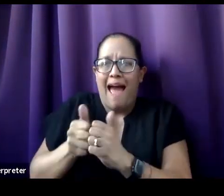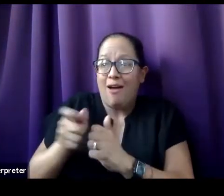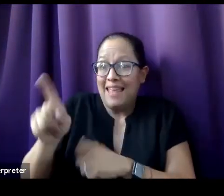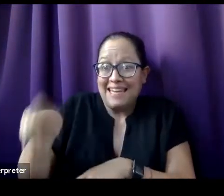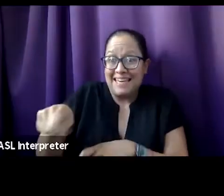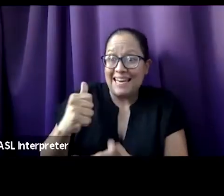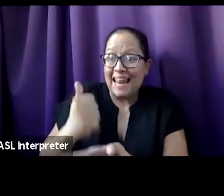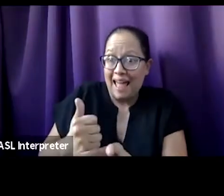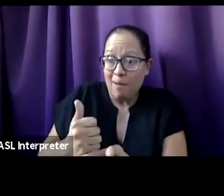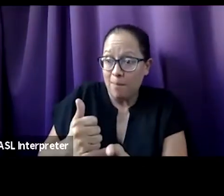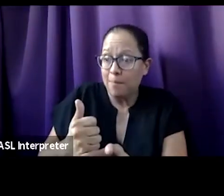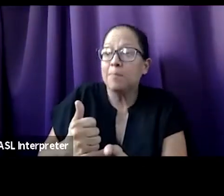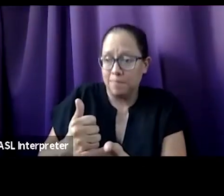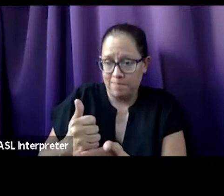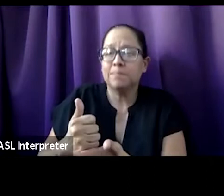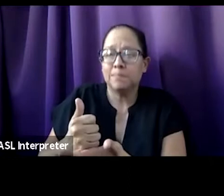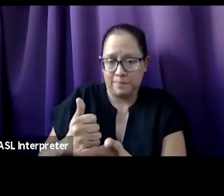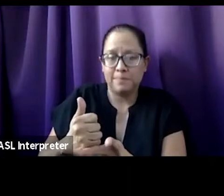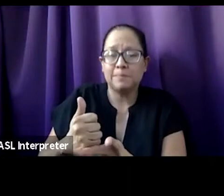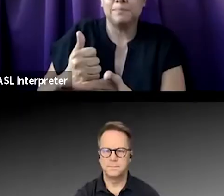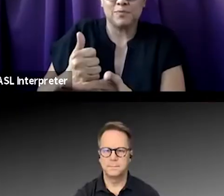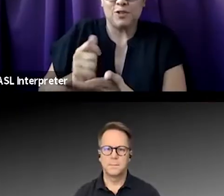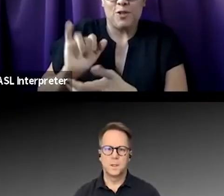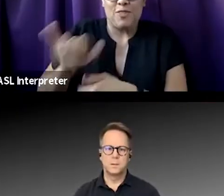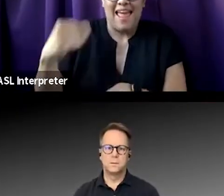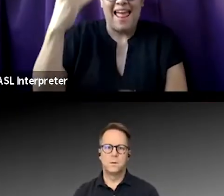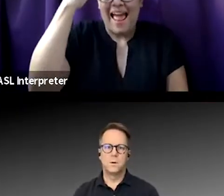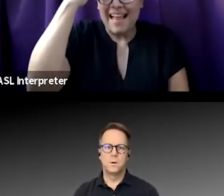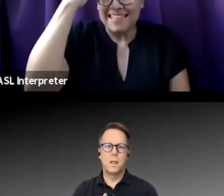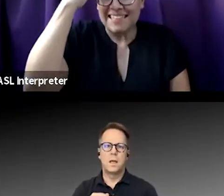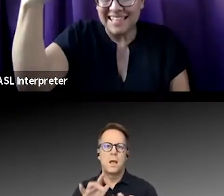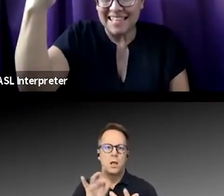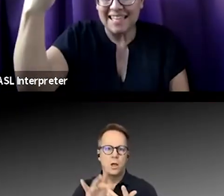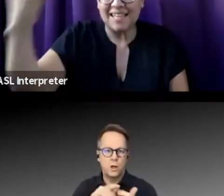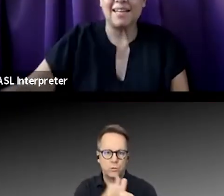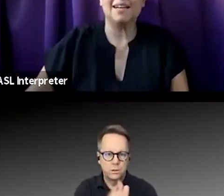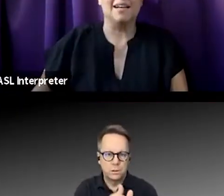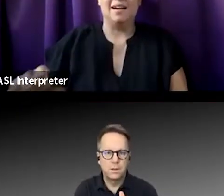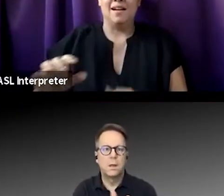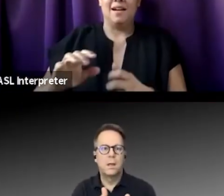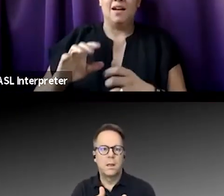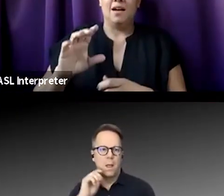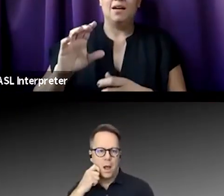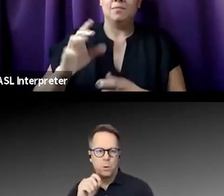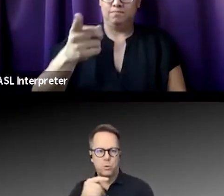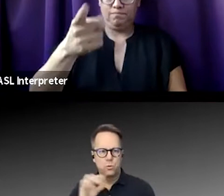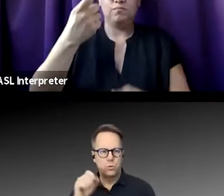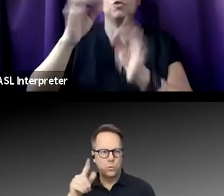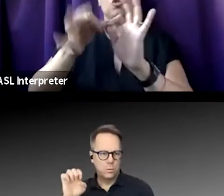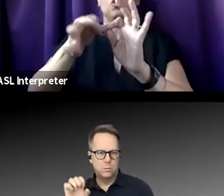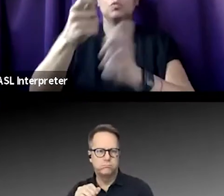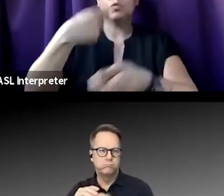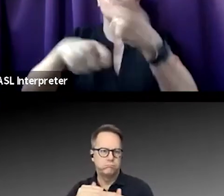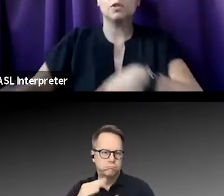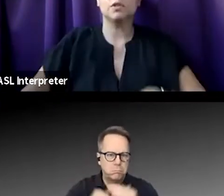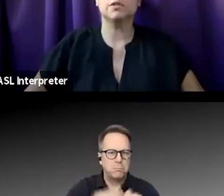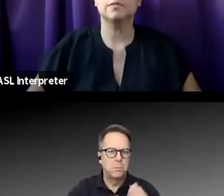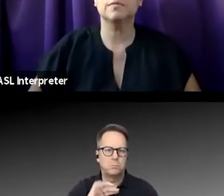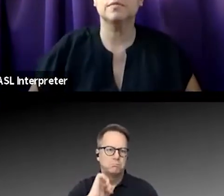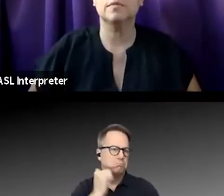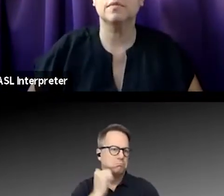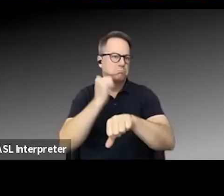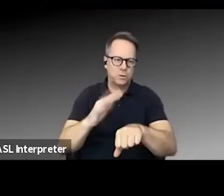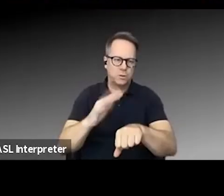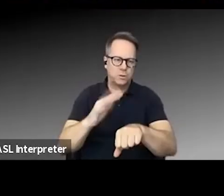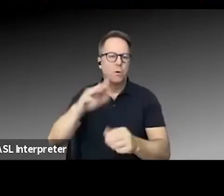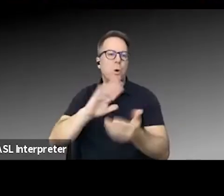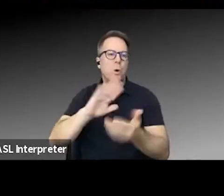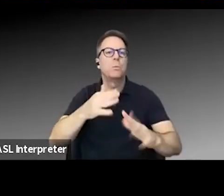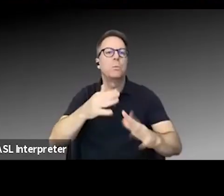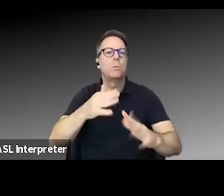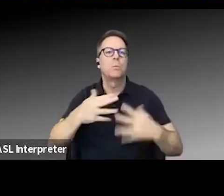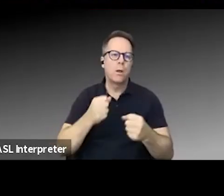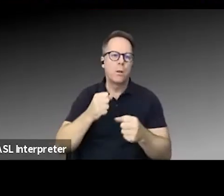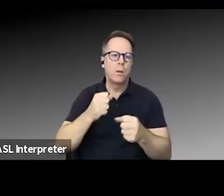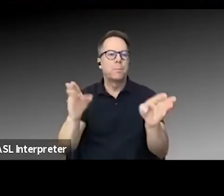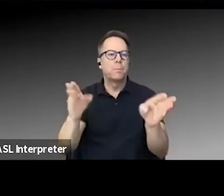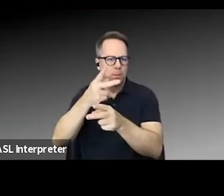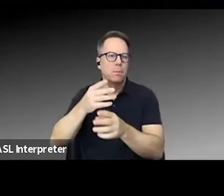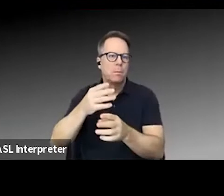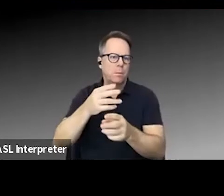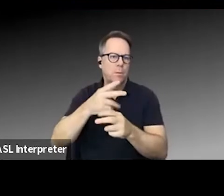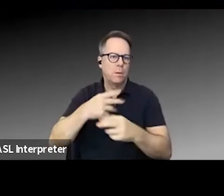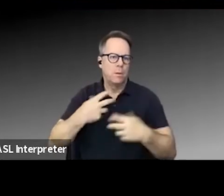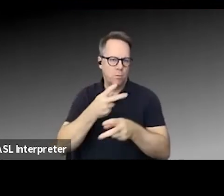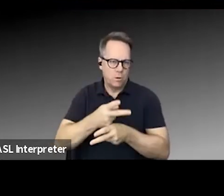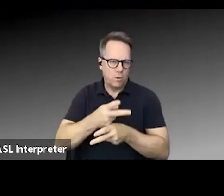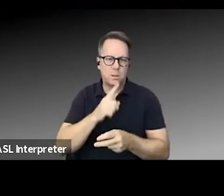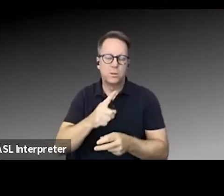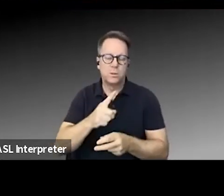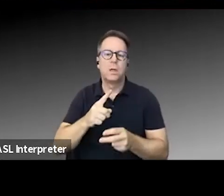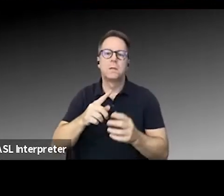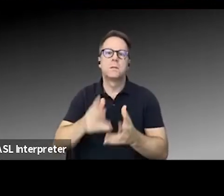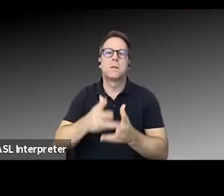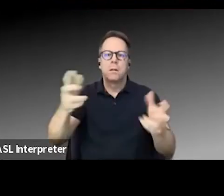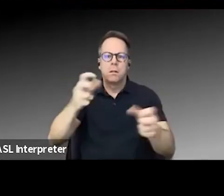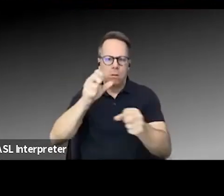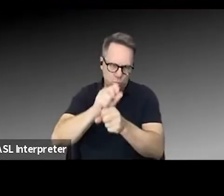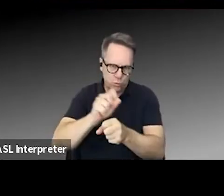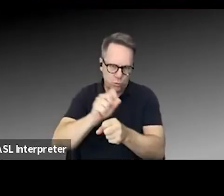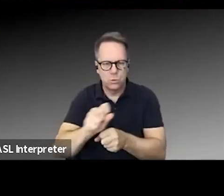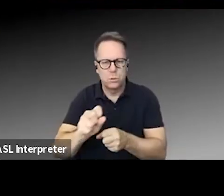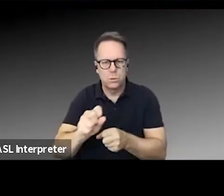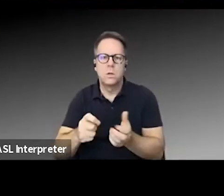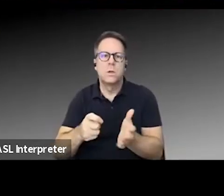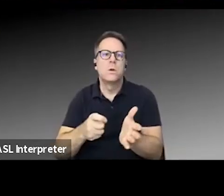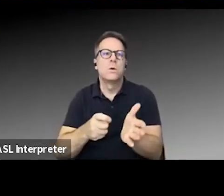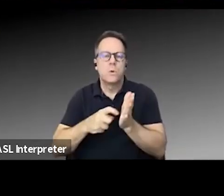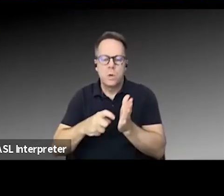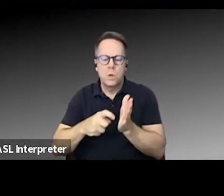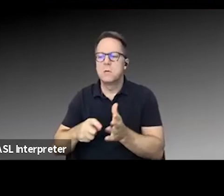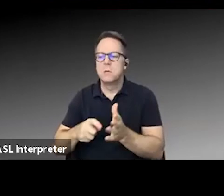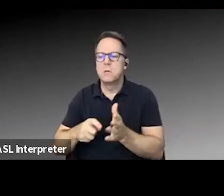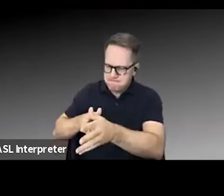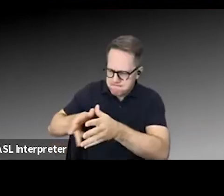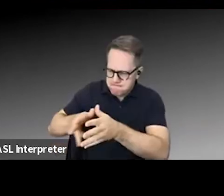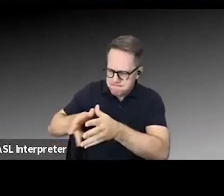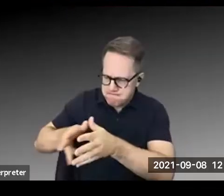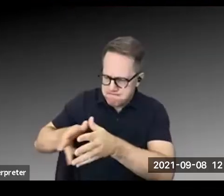So the notion of contact tracing the Apple and Google building on is a well established practice and community health and public health IT traditionally requires a lot of legwork, it requires somebody who's talking with someone and has the domain expertise